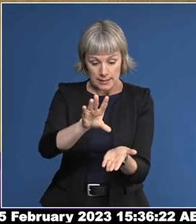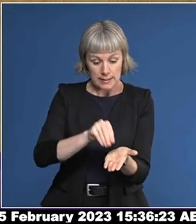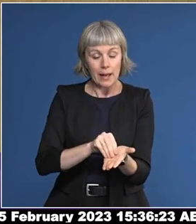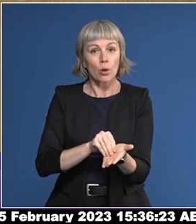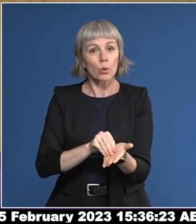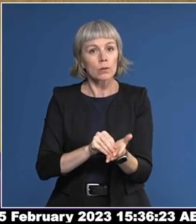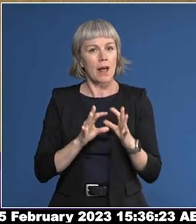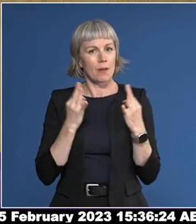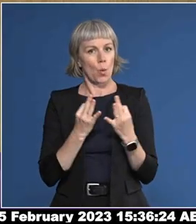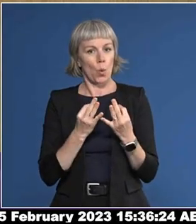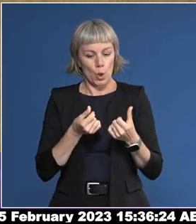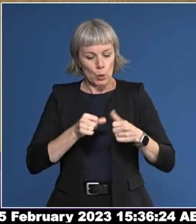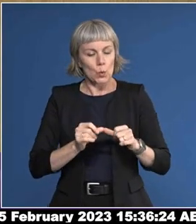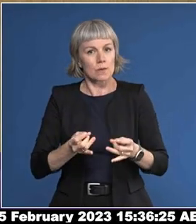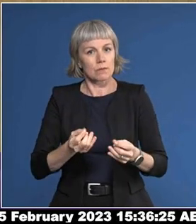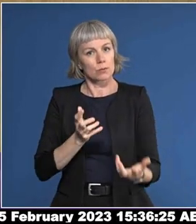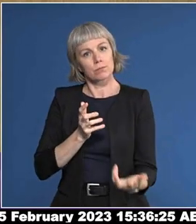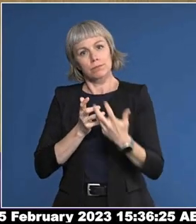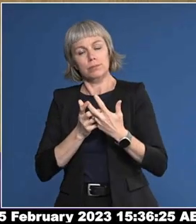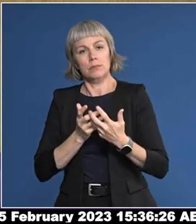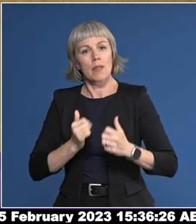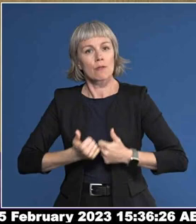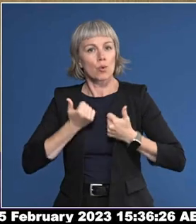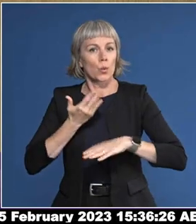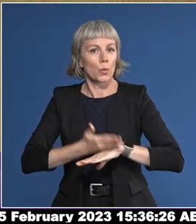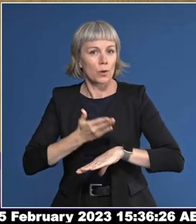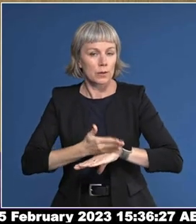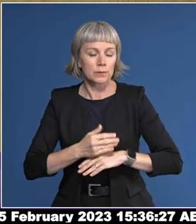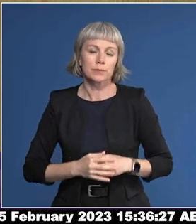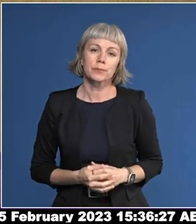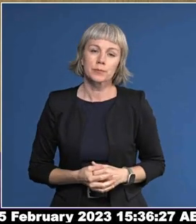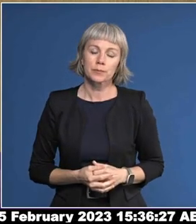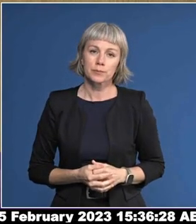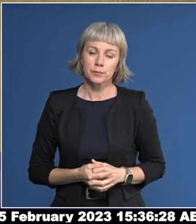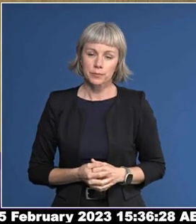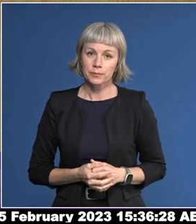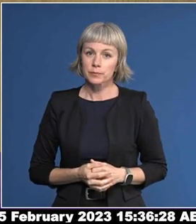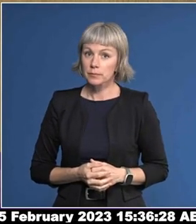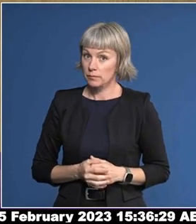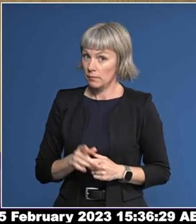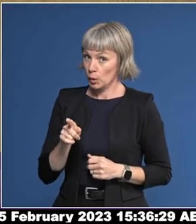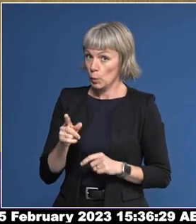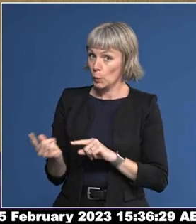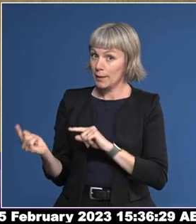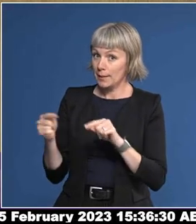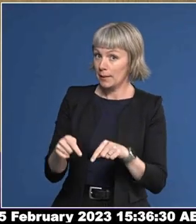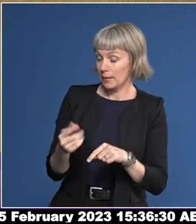You were present in the hearing room a moment ago for the previous panel?